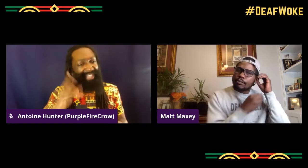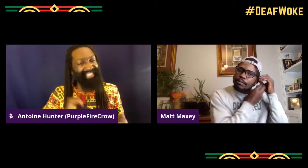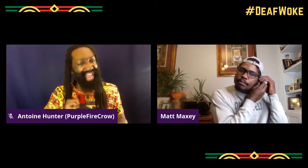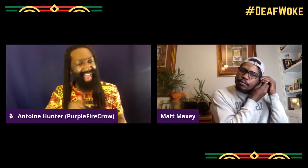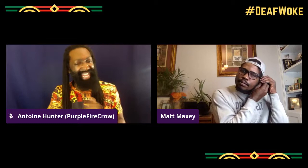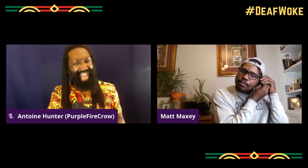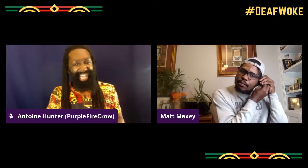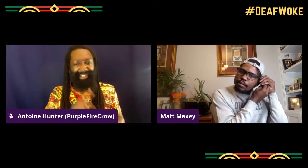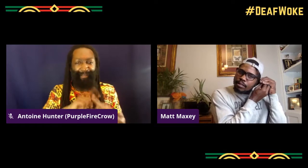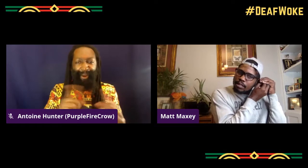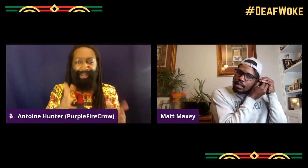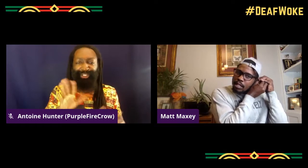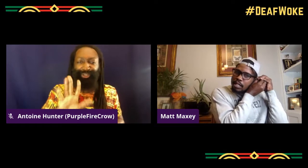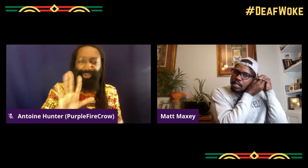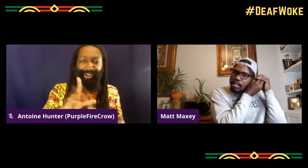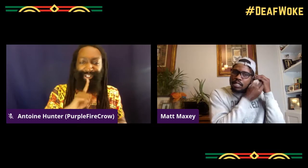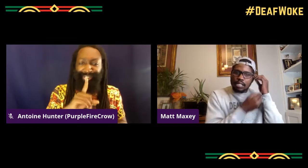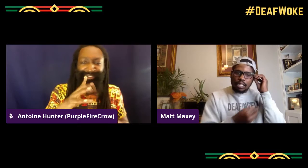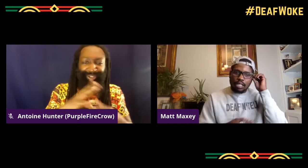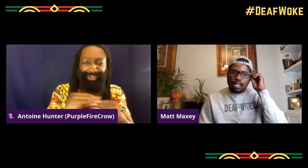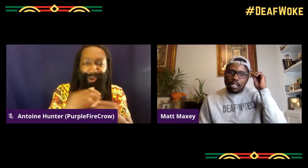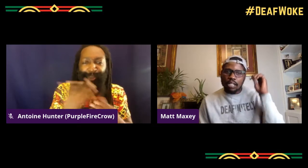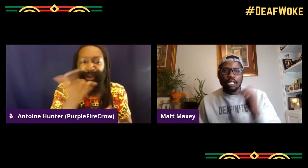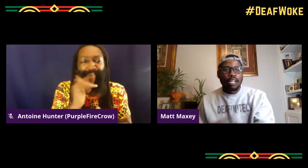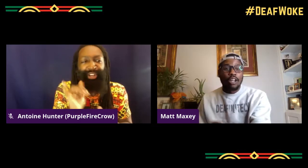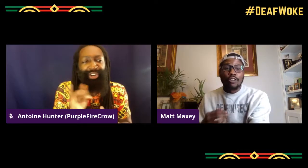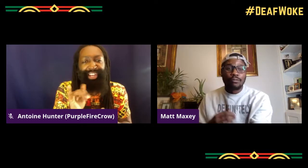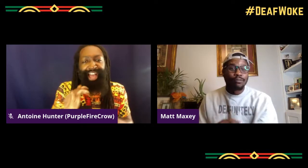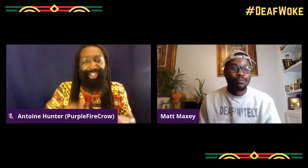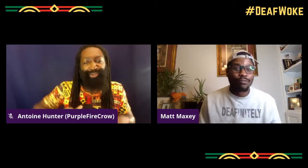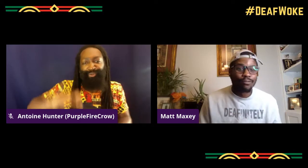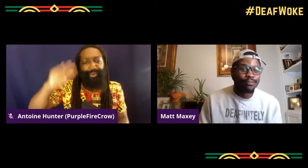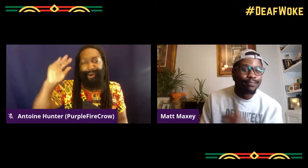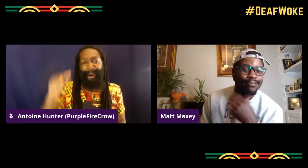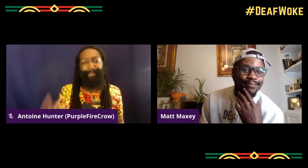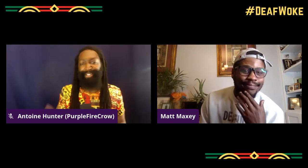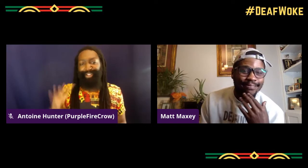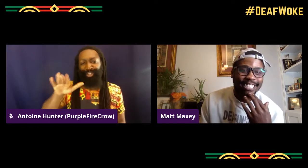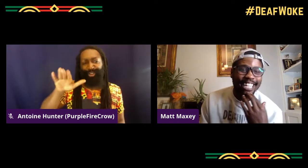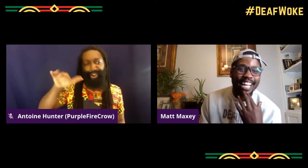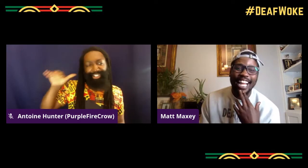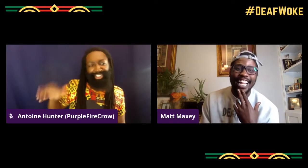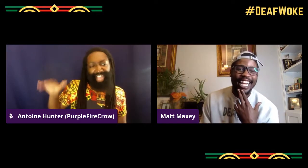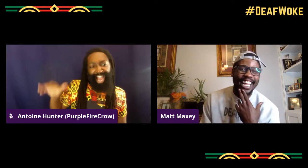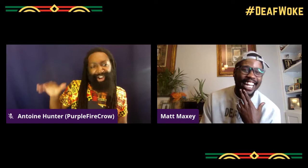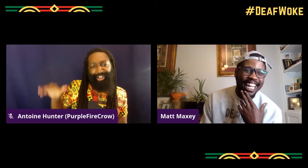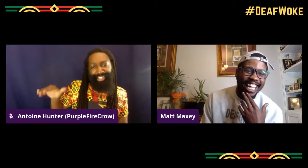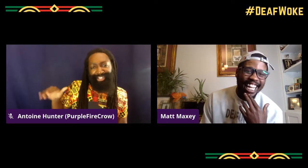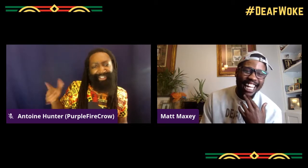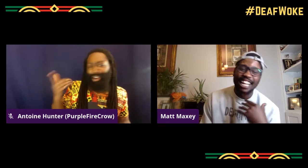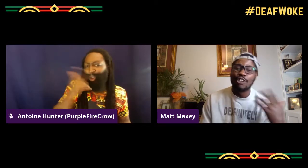is where you grew up. I know that you started in Atlanta, is that correct? But I wanna know a little bit about what your upbringing looked like